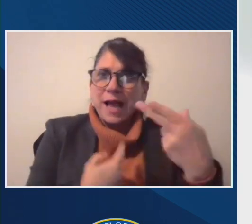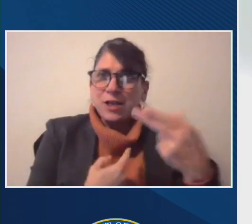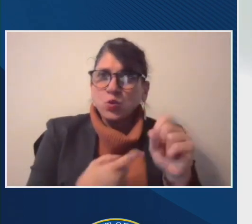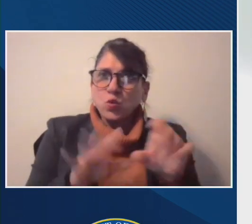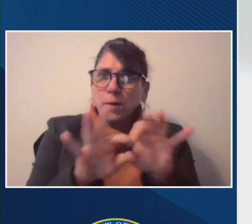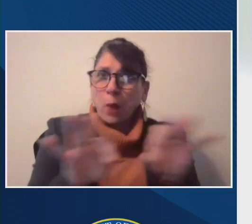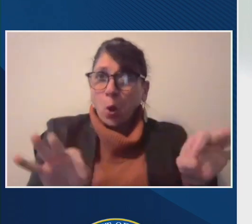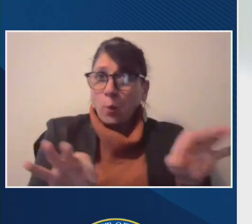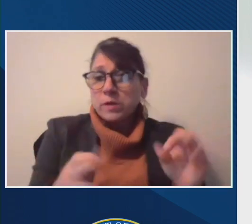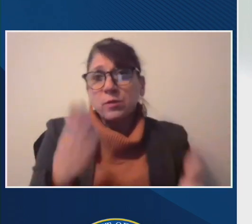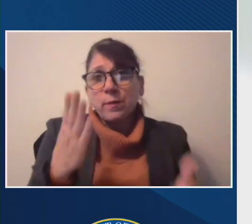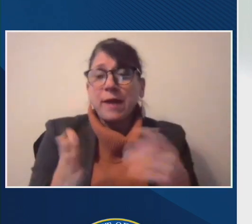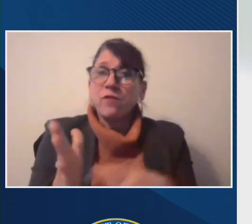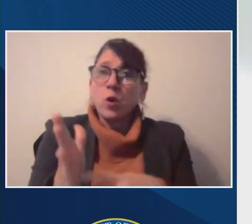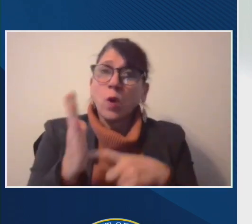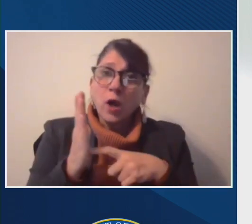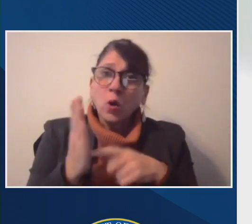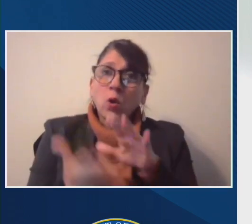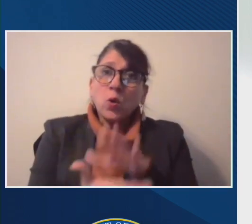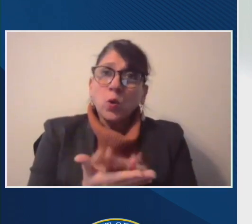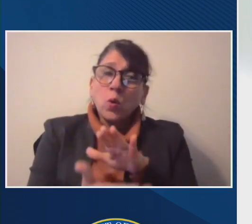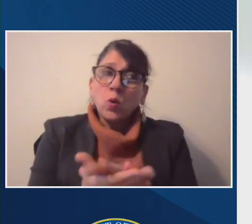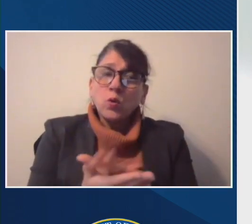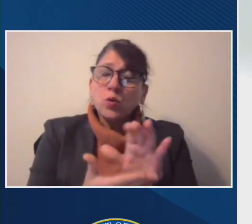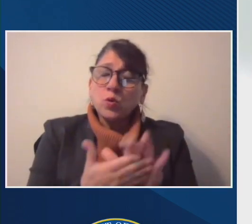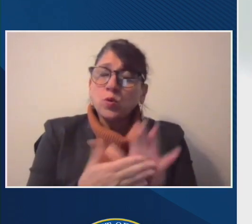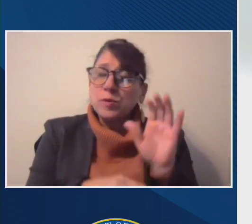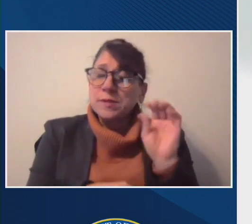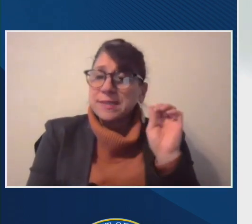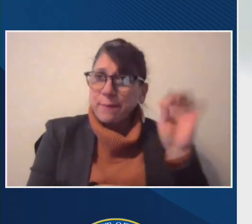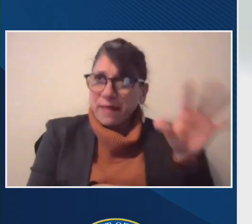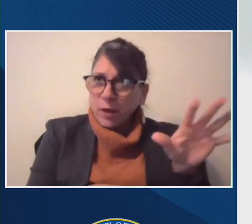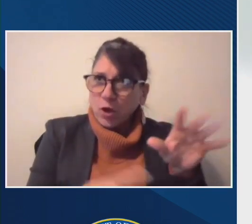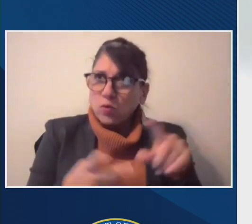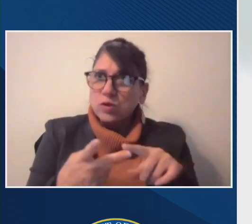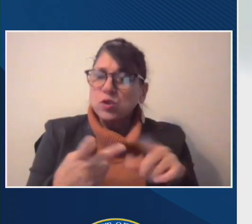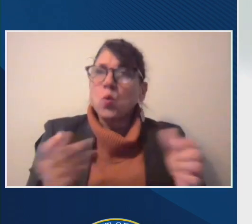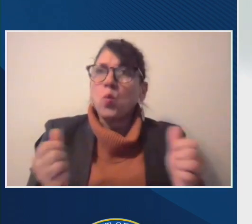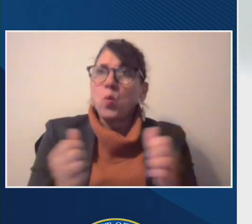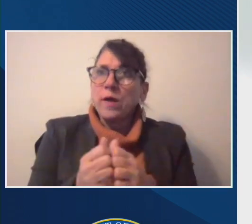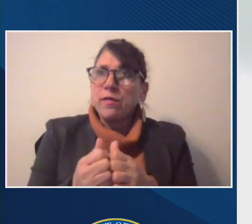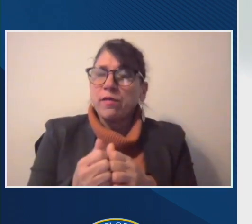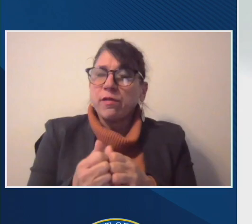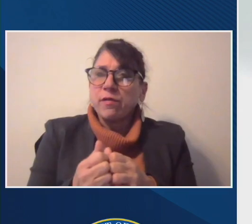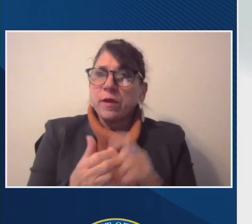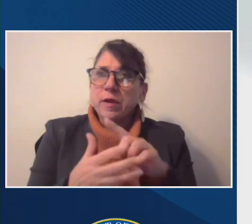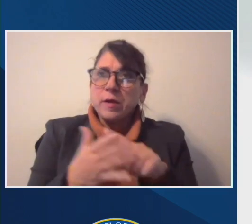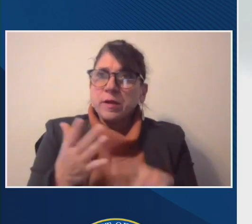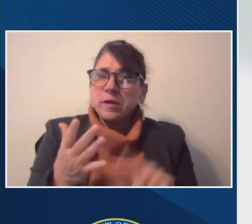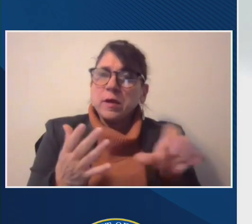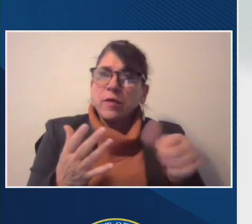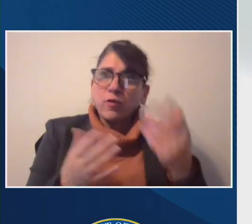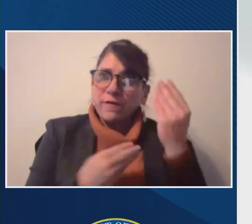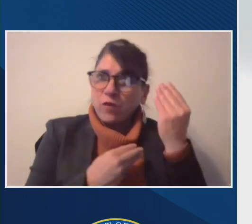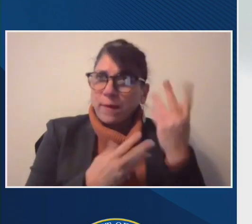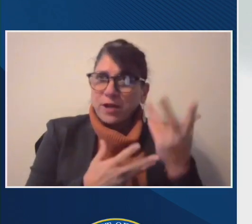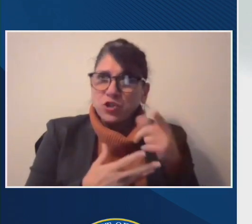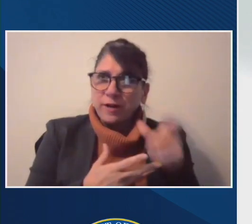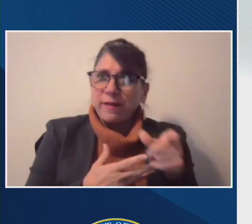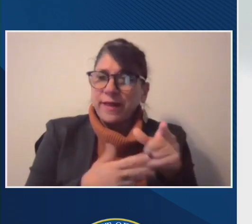might require the school to submit those diplomas along with the rest of the information that they submit or something